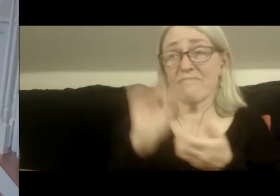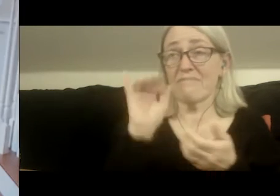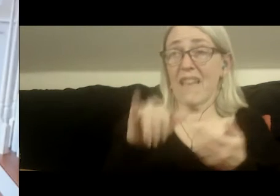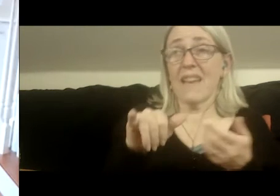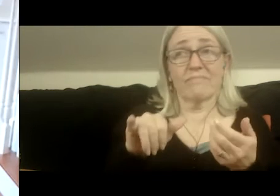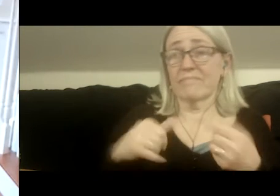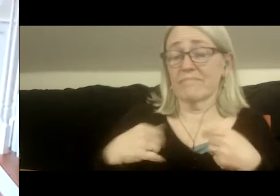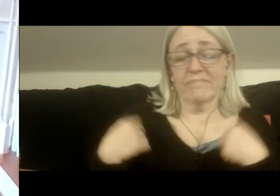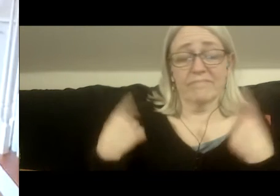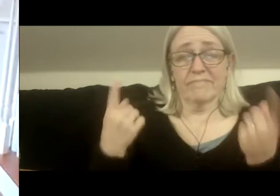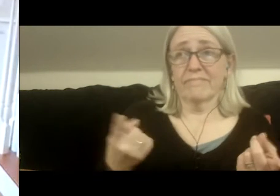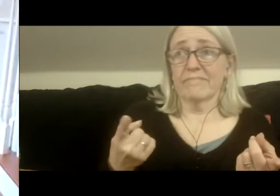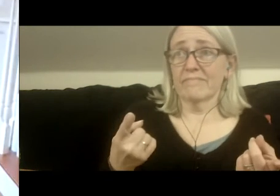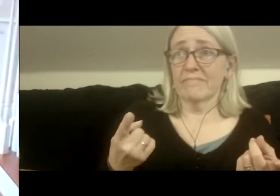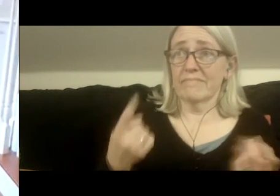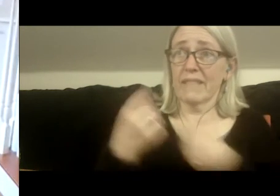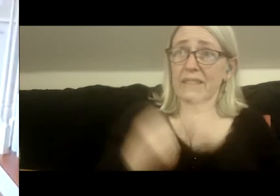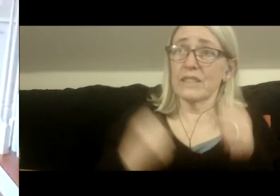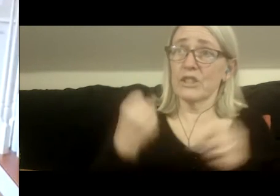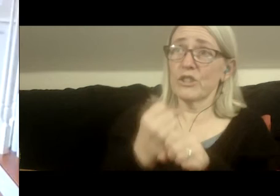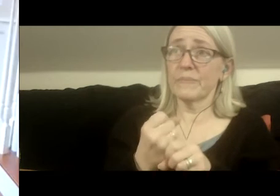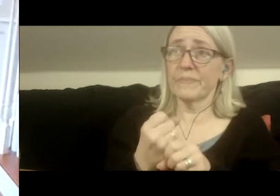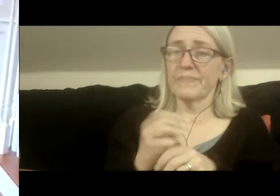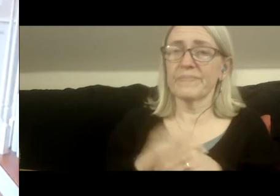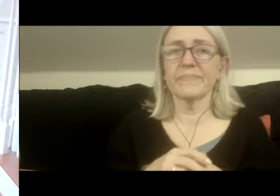Next up, the COVID-19 E-Gap Advisory Team.